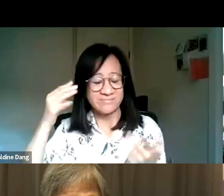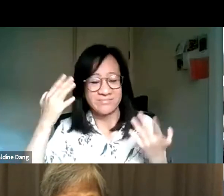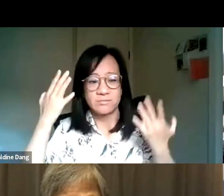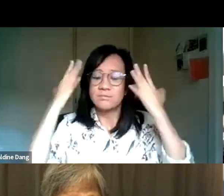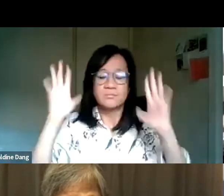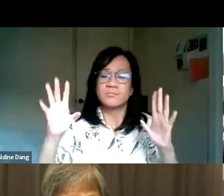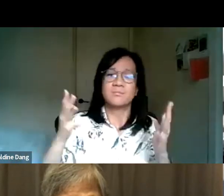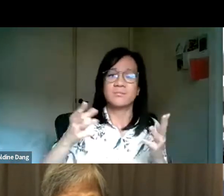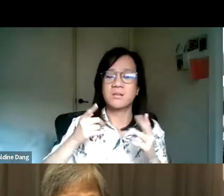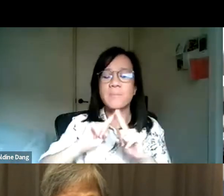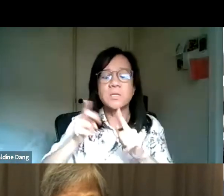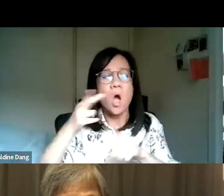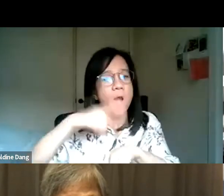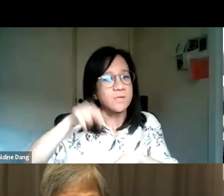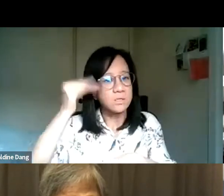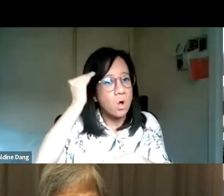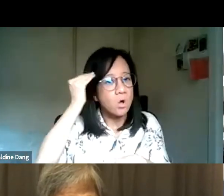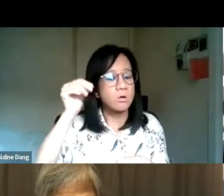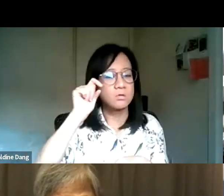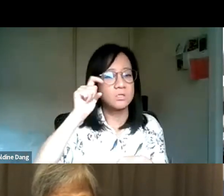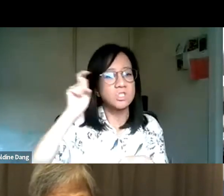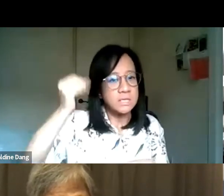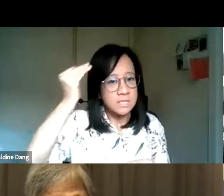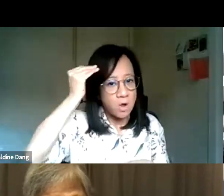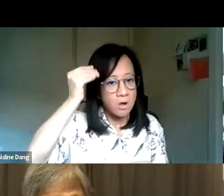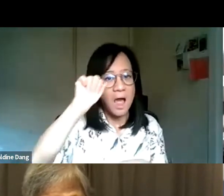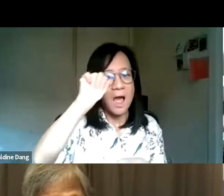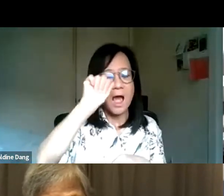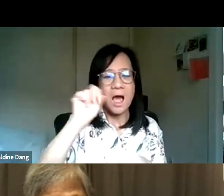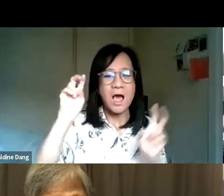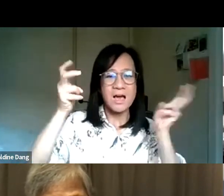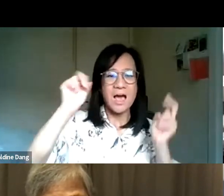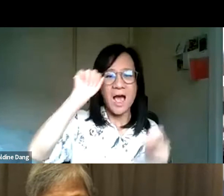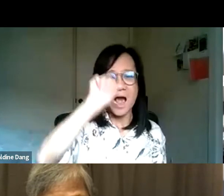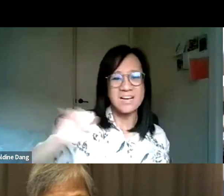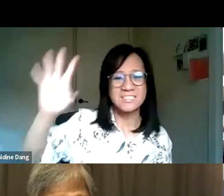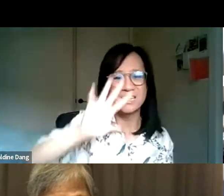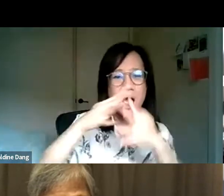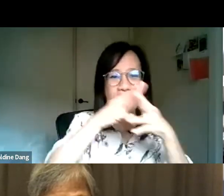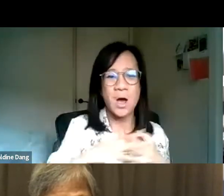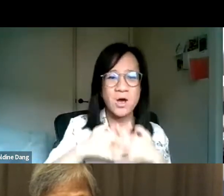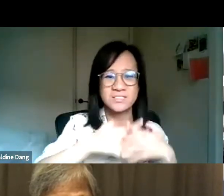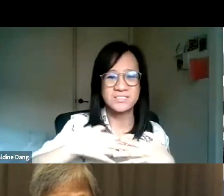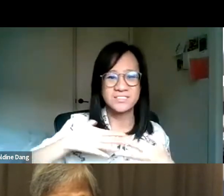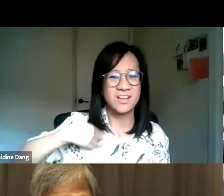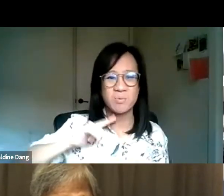I'm never going to forget who I am as an Asian person.